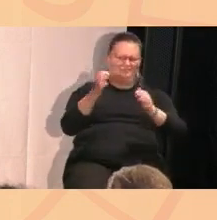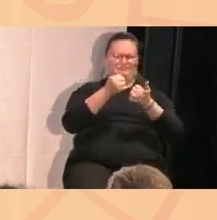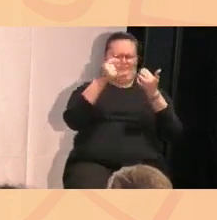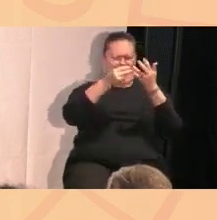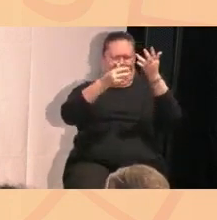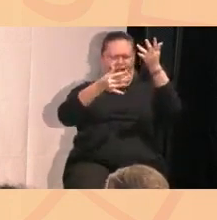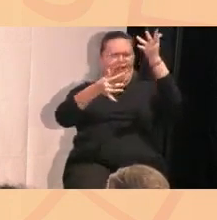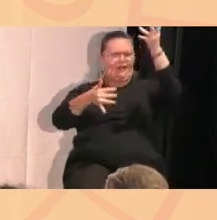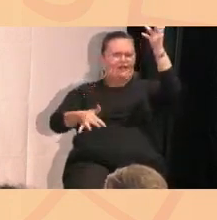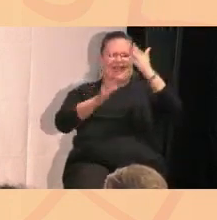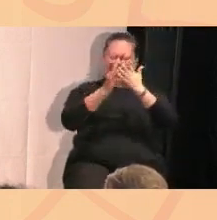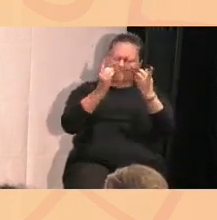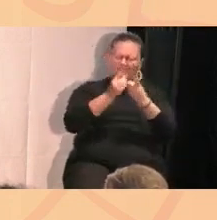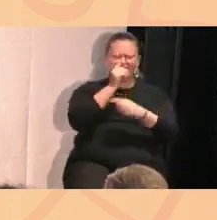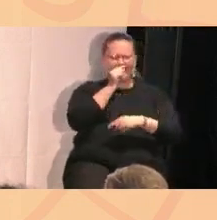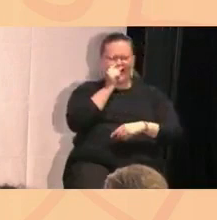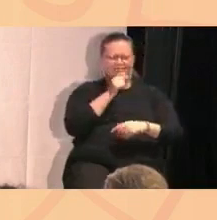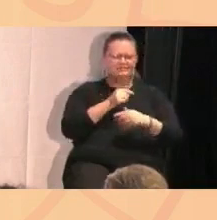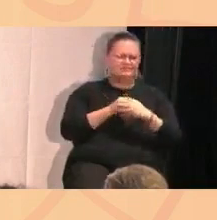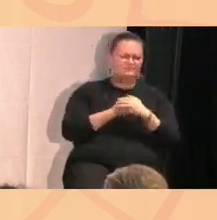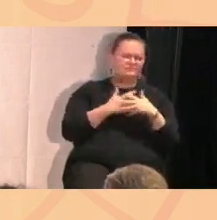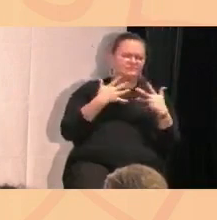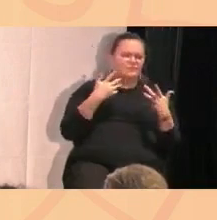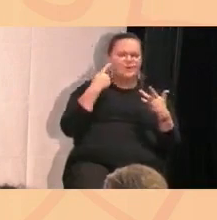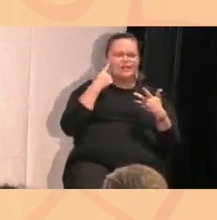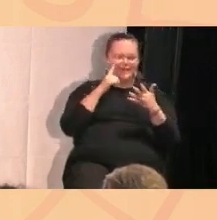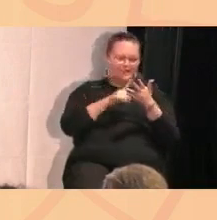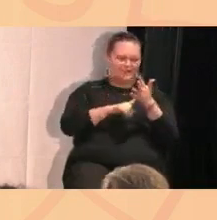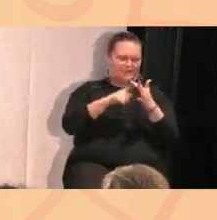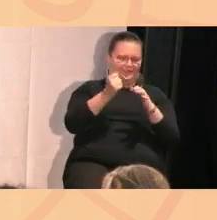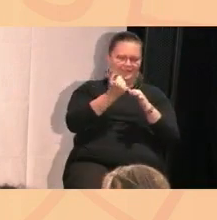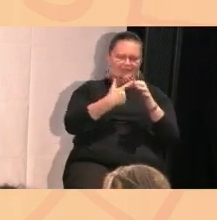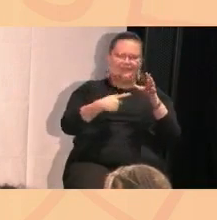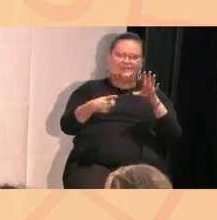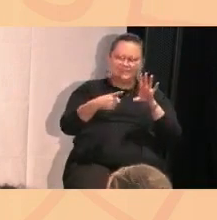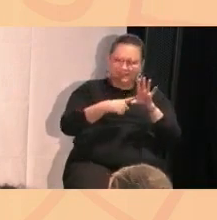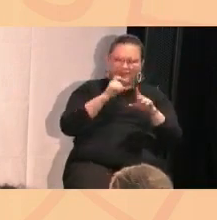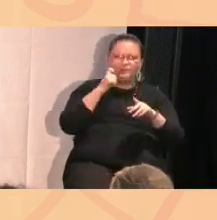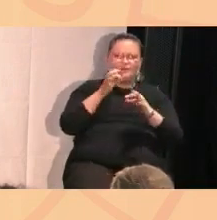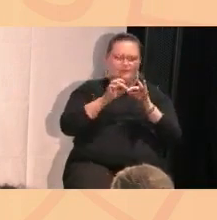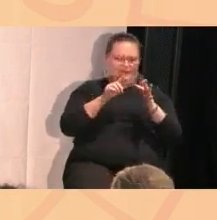We don't just throw the boomerang or catch a kangaroo.